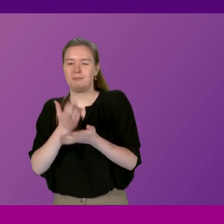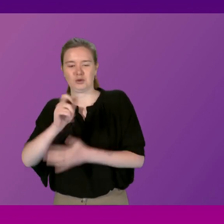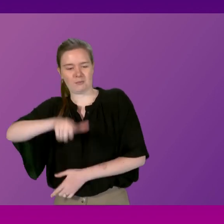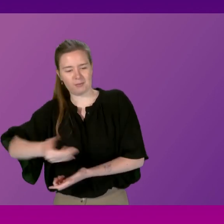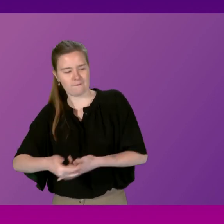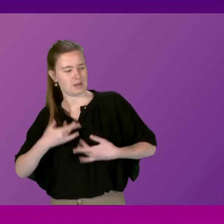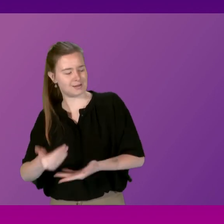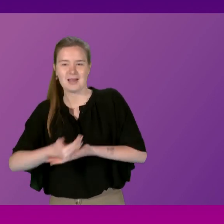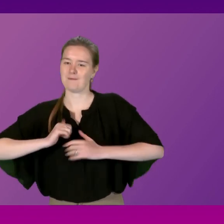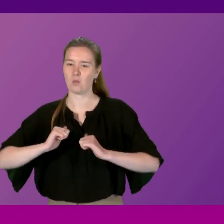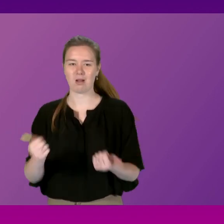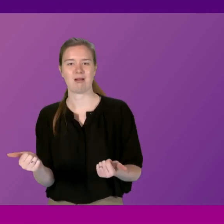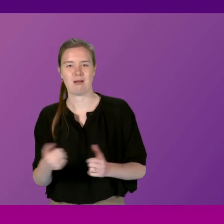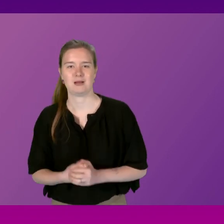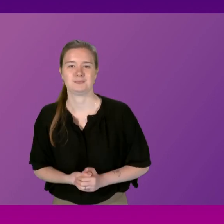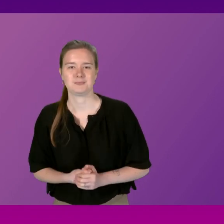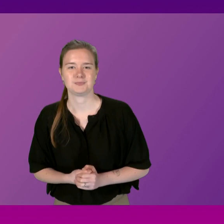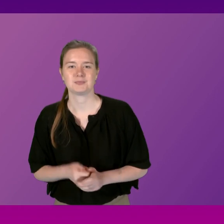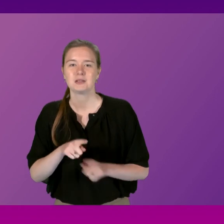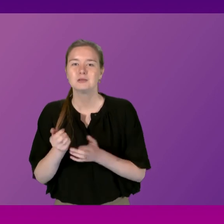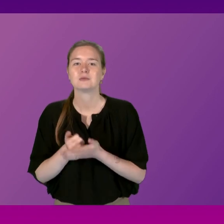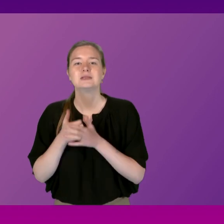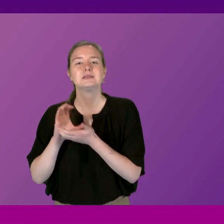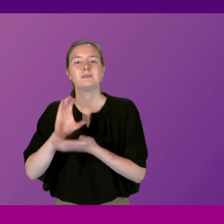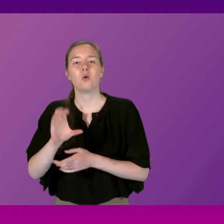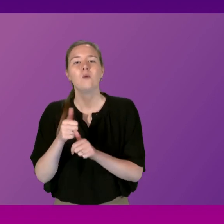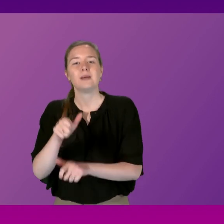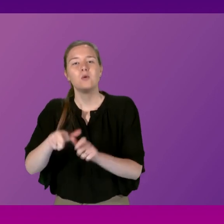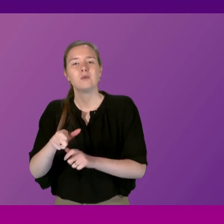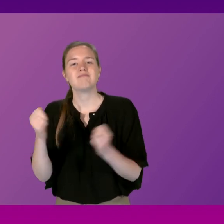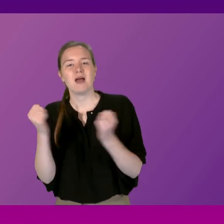Our funding to support people with energy bills recognises the extra energy costs that